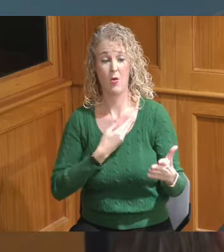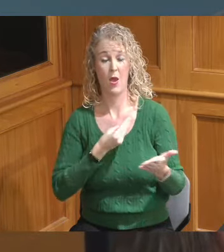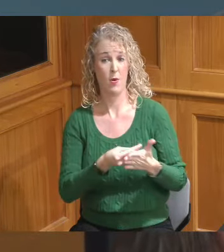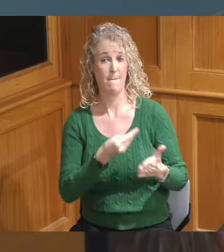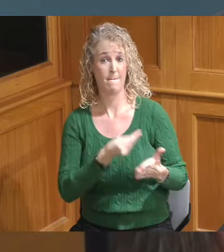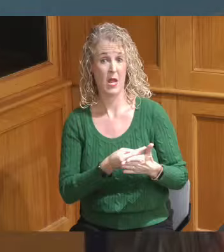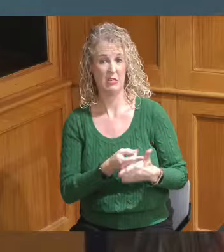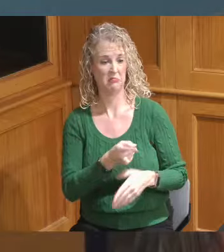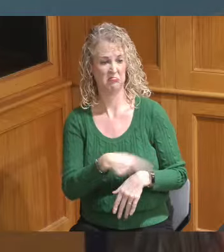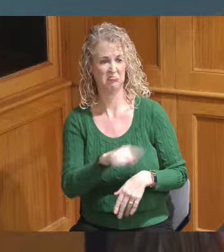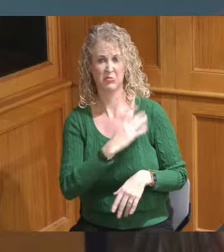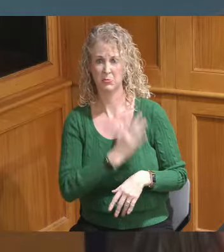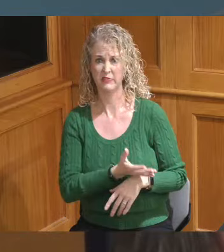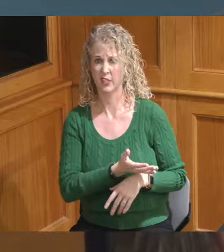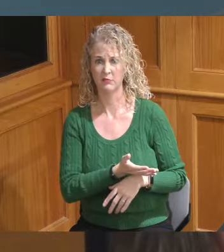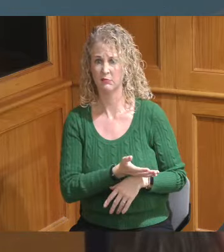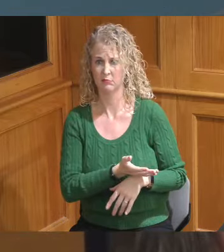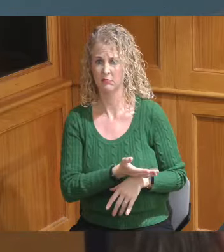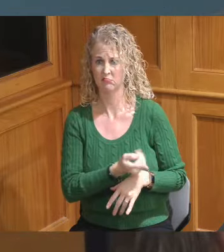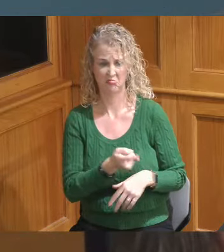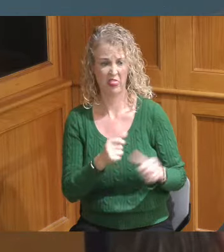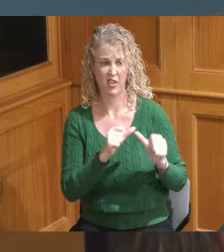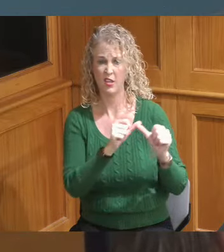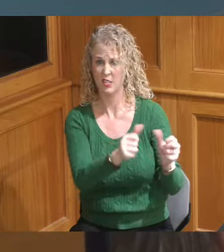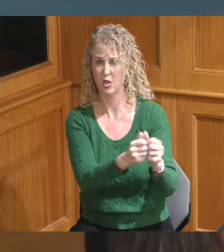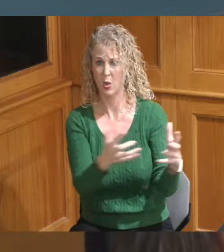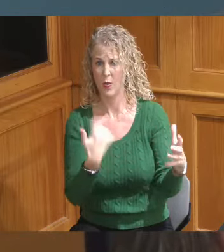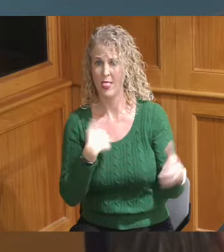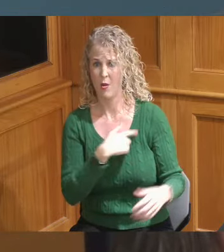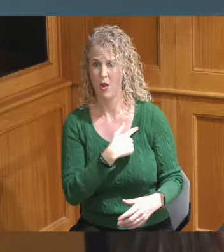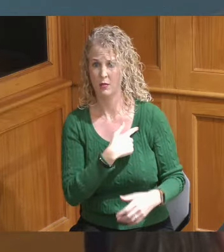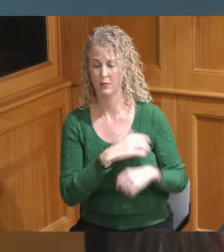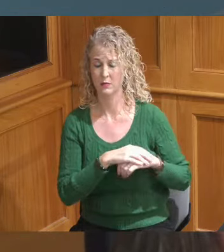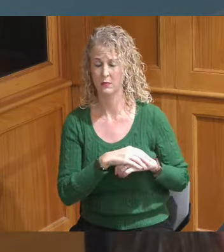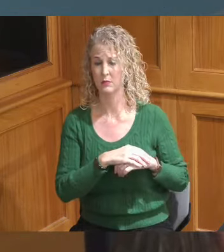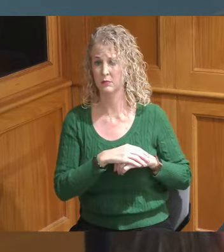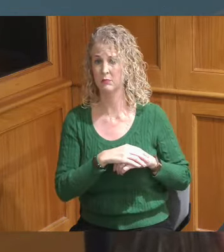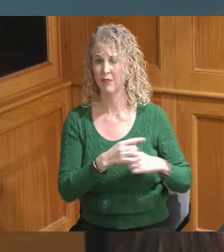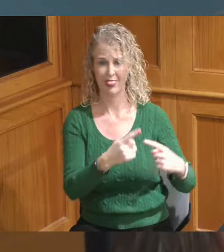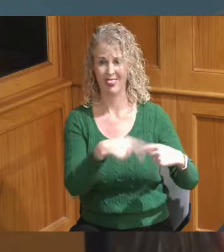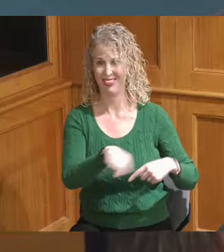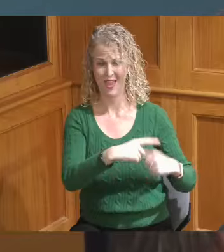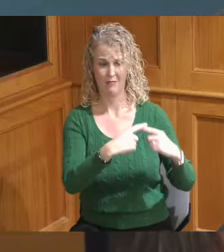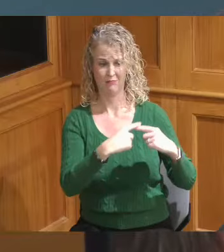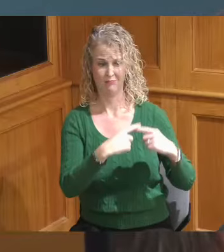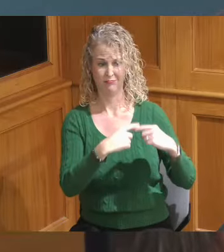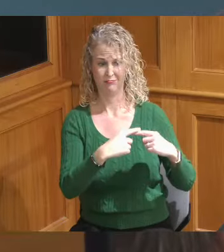that we're giving from the county. I've said there is I said before at our public hearing there's one